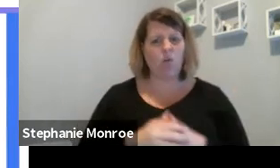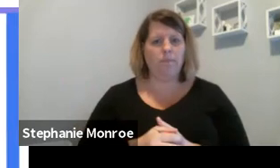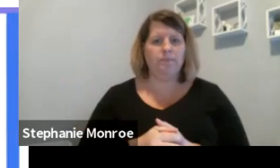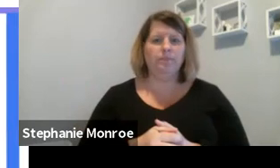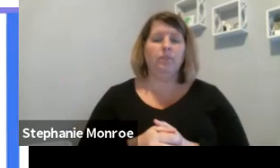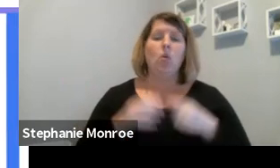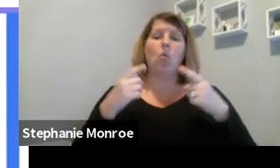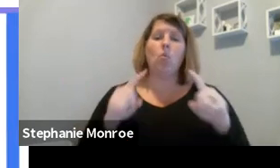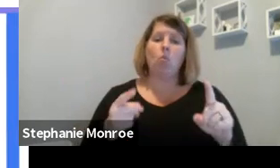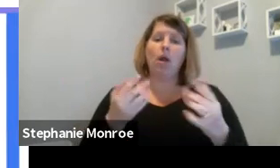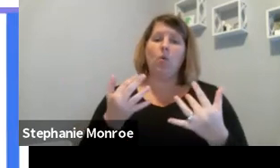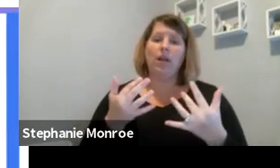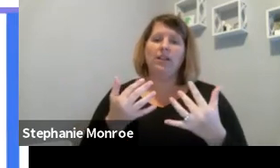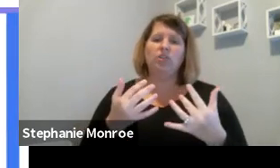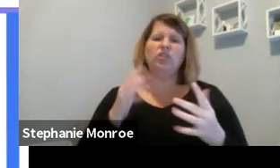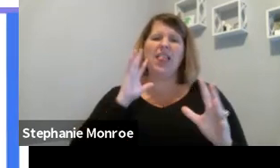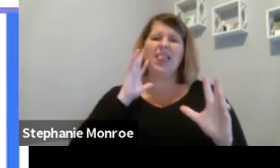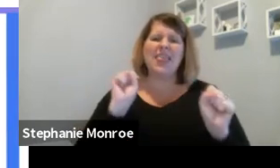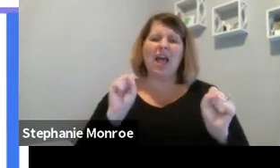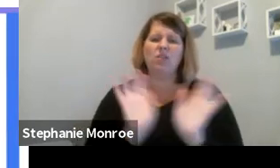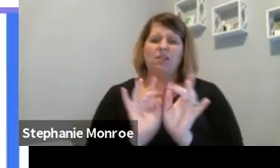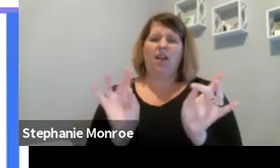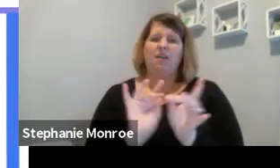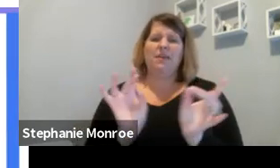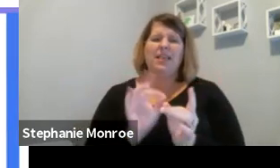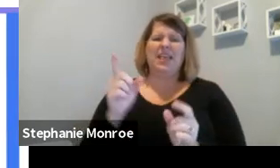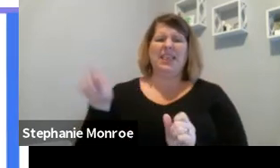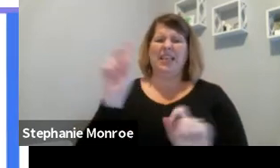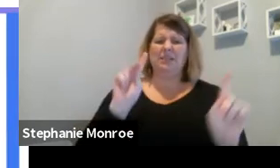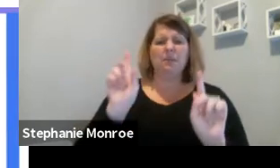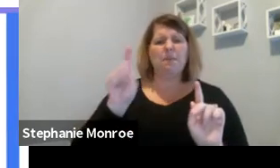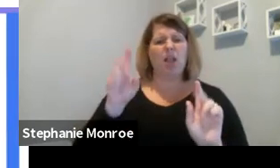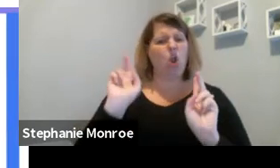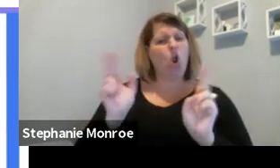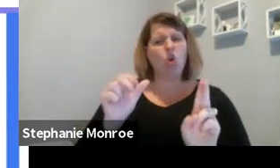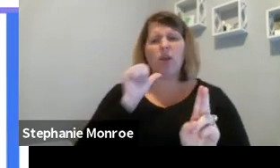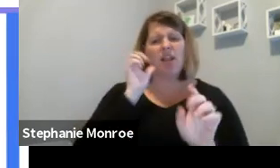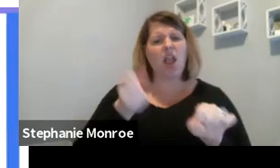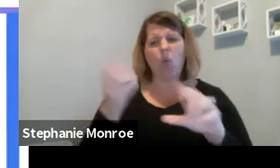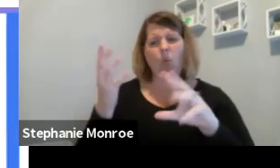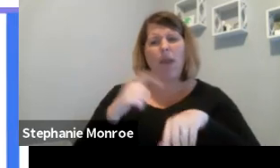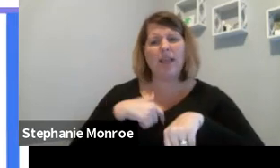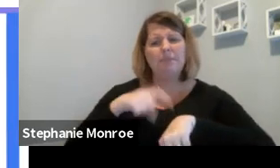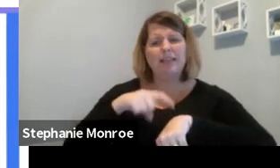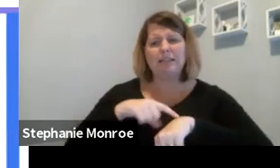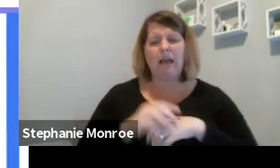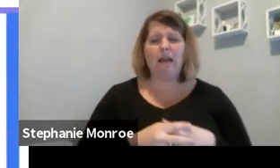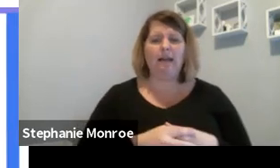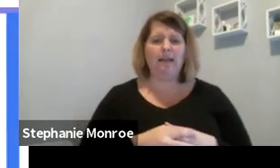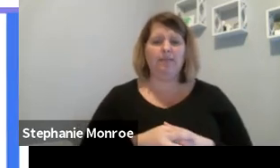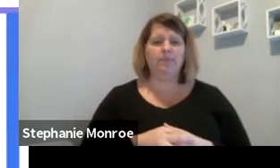While waiting, she loudly comments, "These people better hurry and not waste my time."